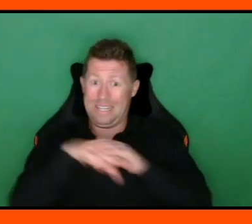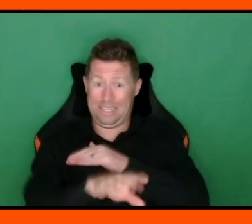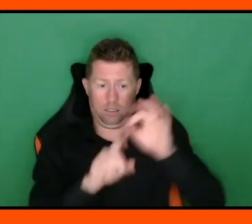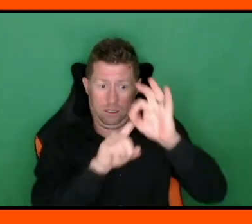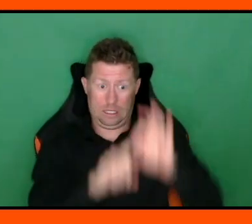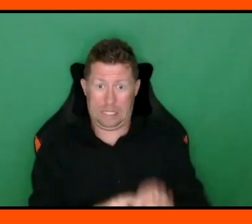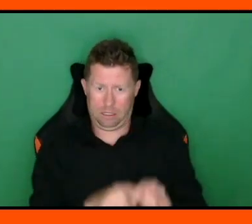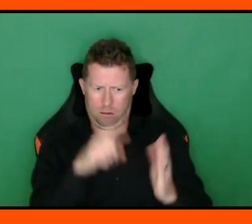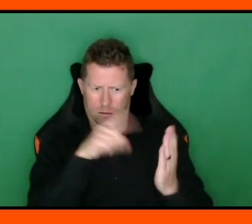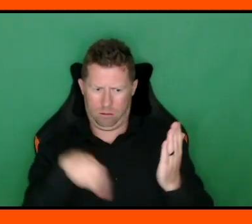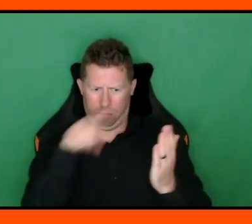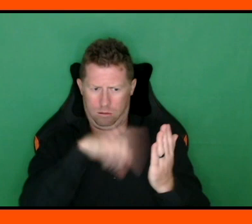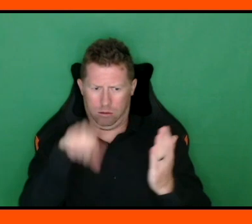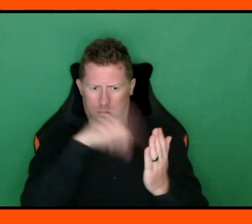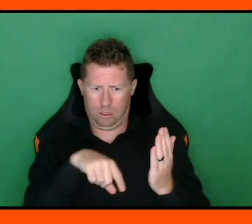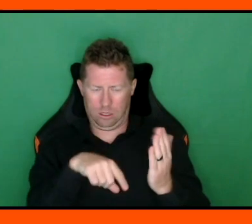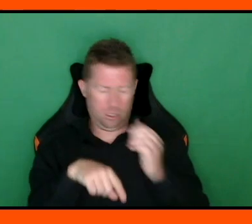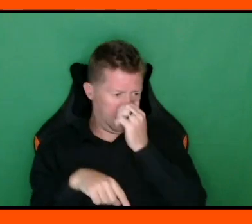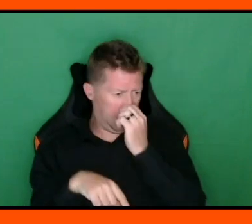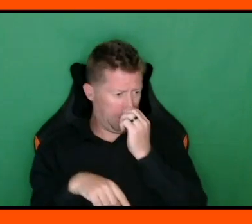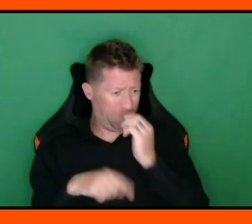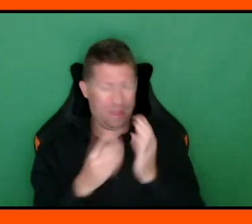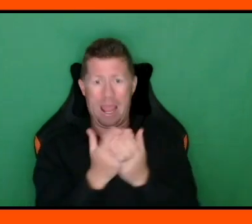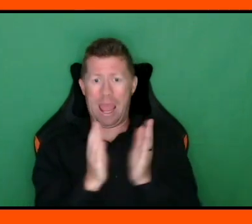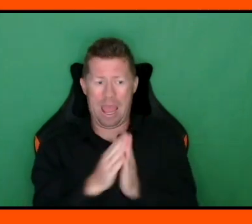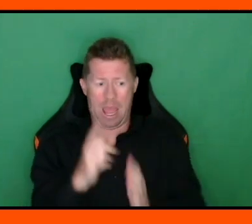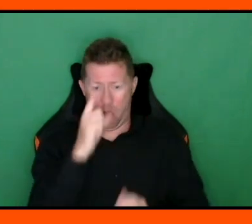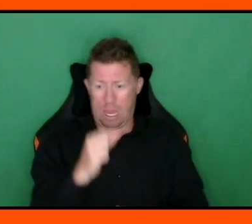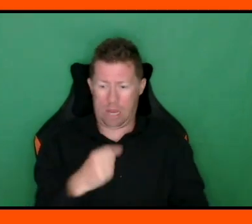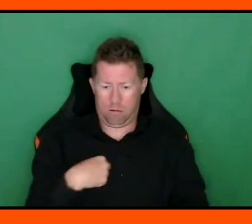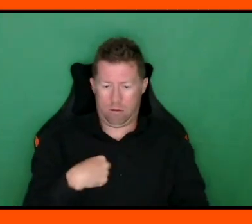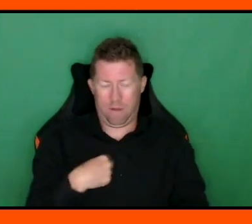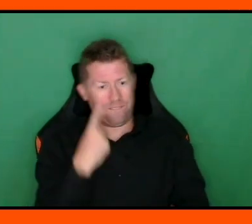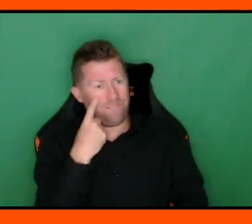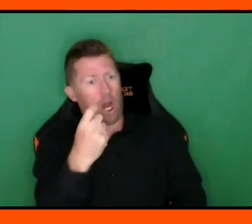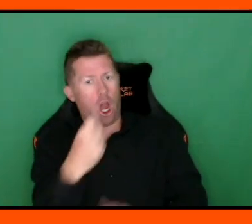Where might somebody go to find the ABS’s definitions